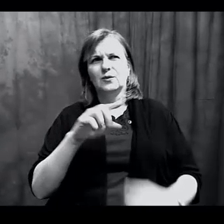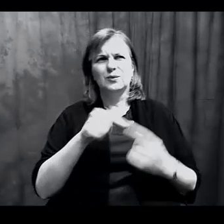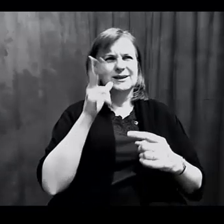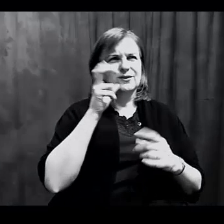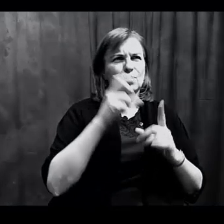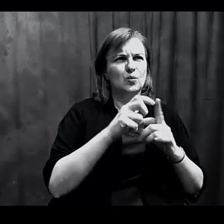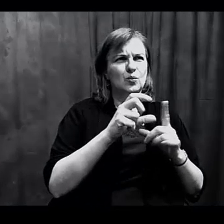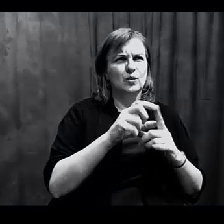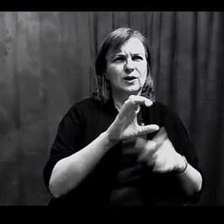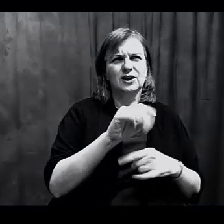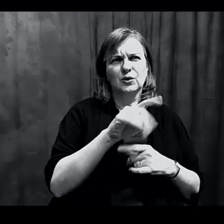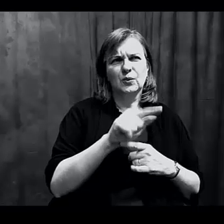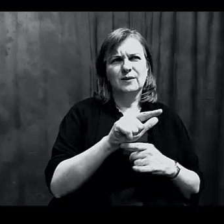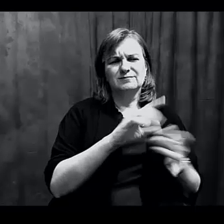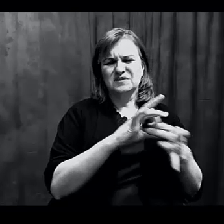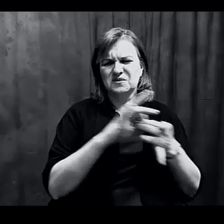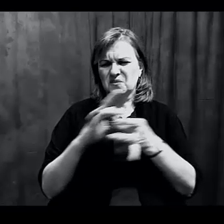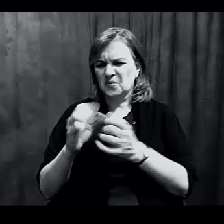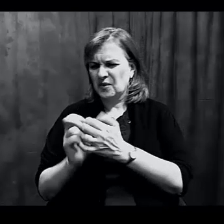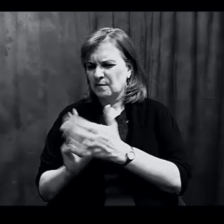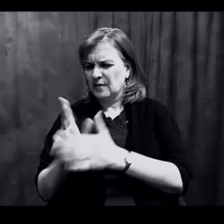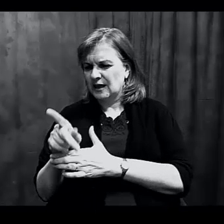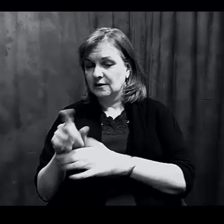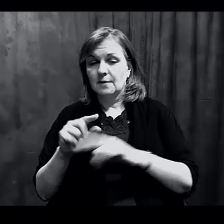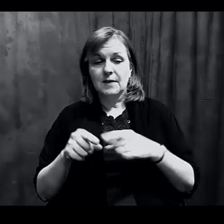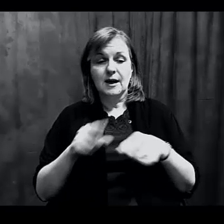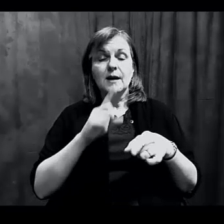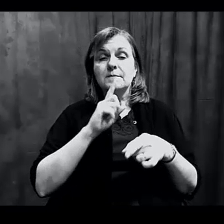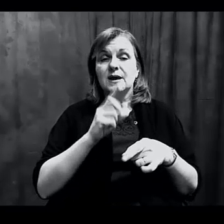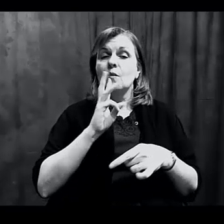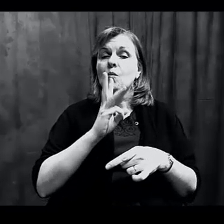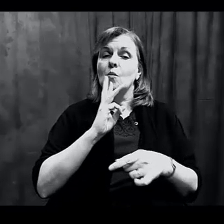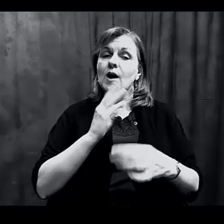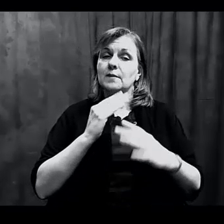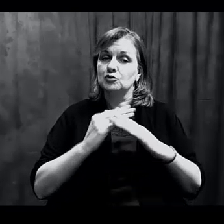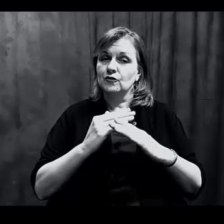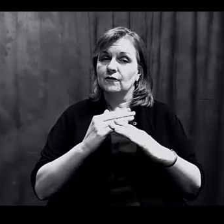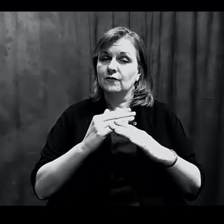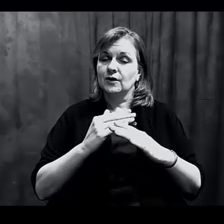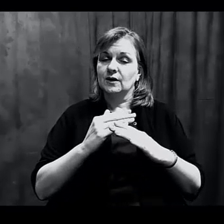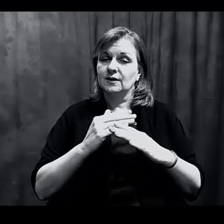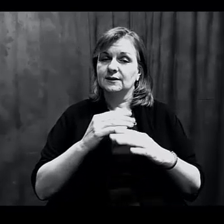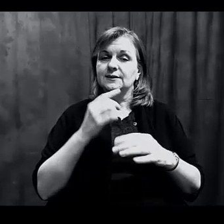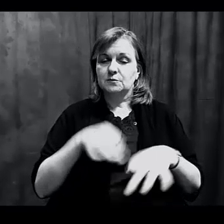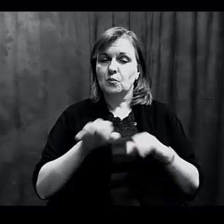and mammals within our Chordates we don't look at any other phyla as having flight